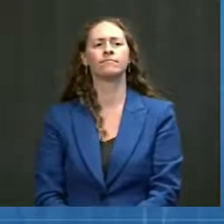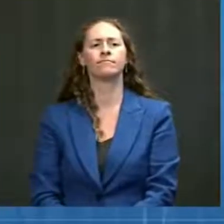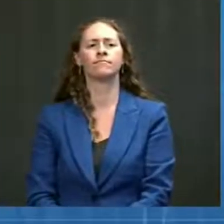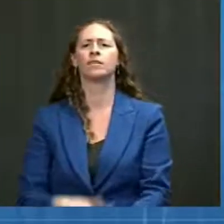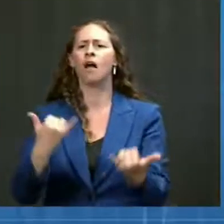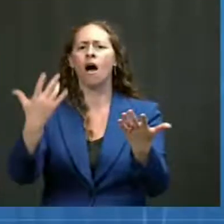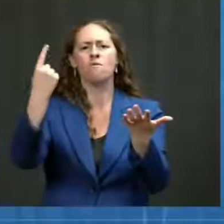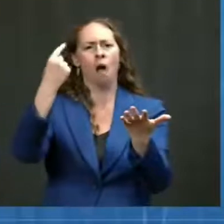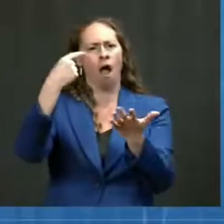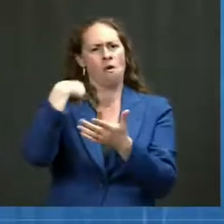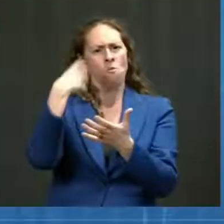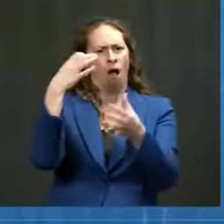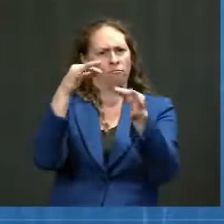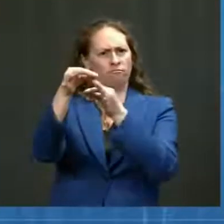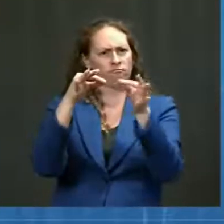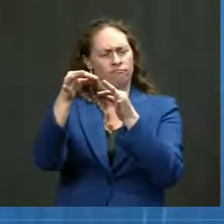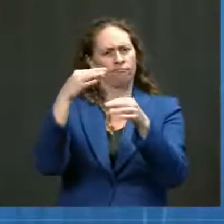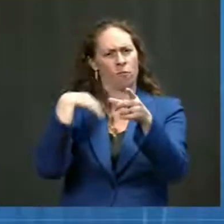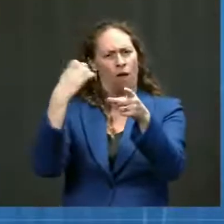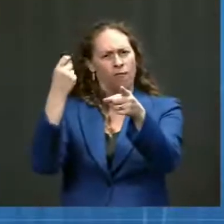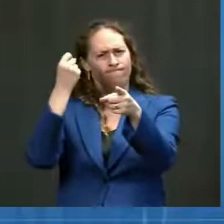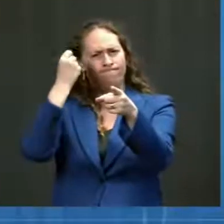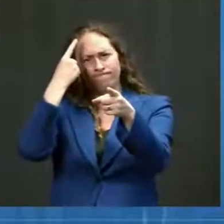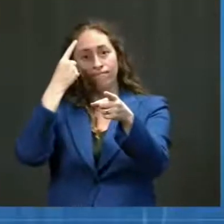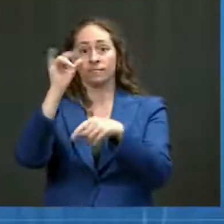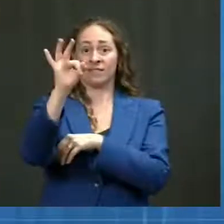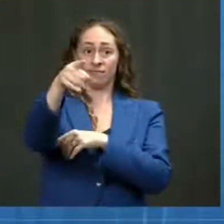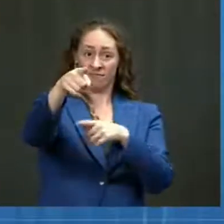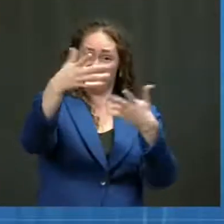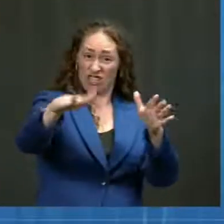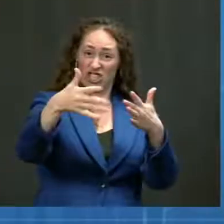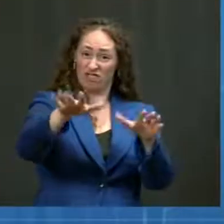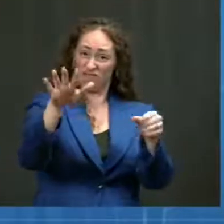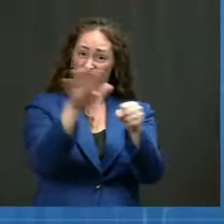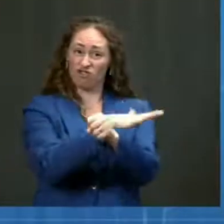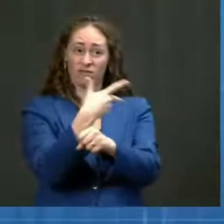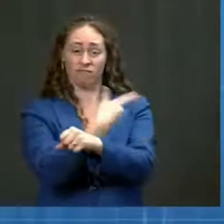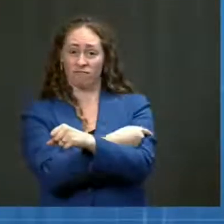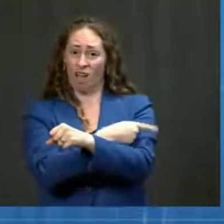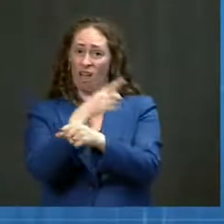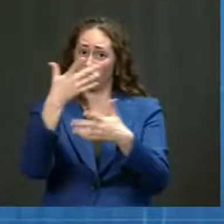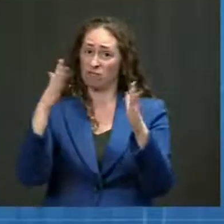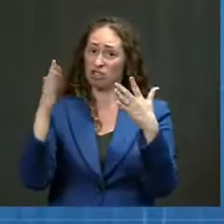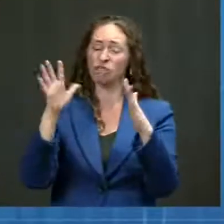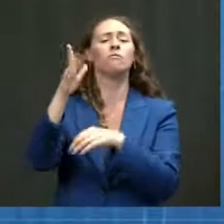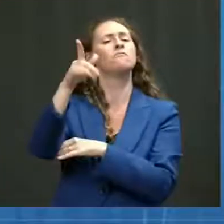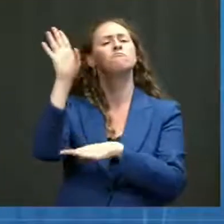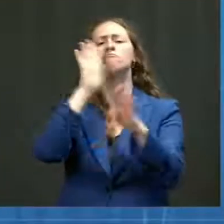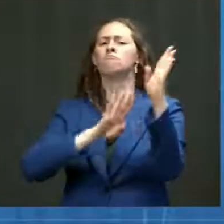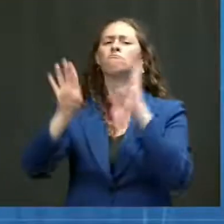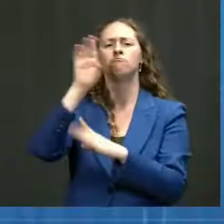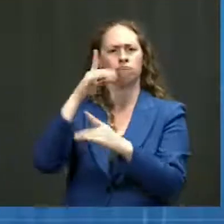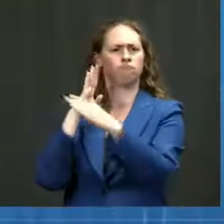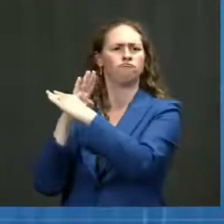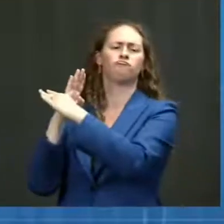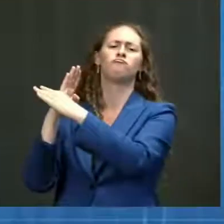GETTING VACCINES TO THOSE WHO NEED THEM AS QUICKLY AS POSSIBLE. SO HERE'S WHAT YOU NEED TO KNOW. IF YOU ARE FULLY VACCINATED,